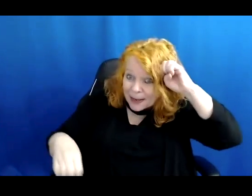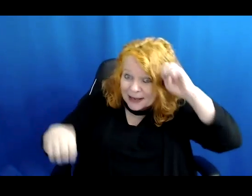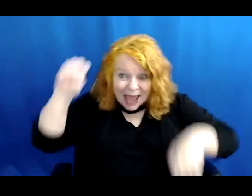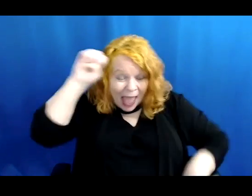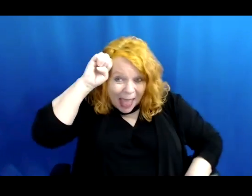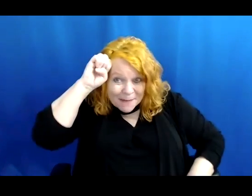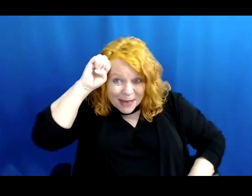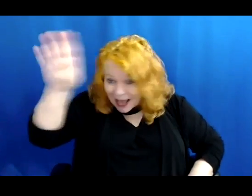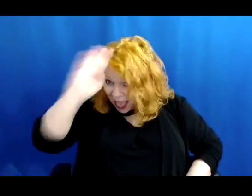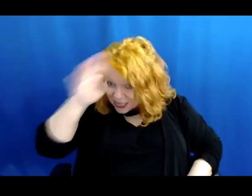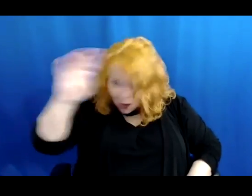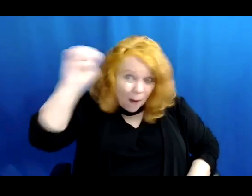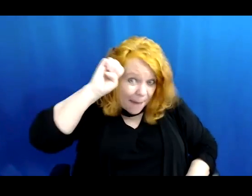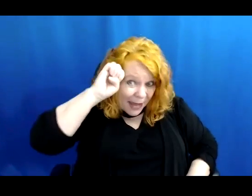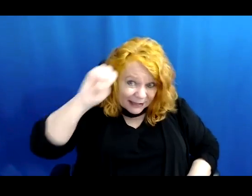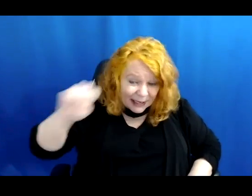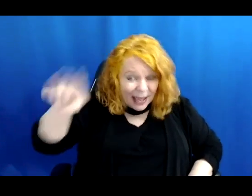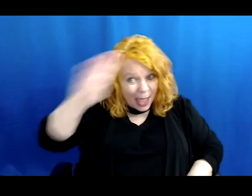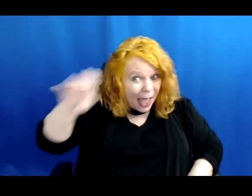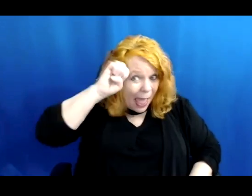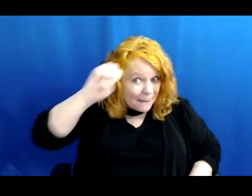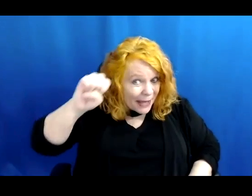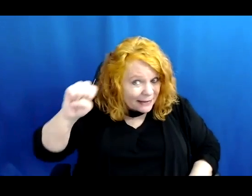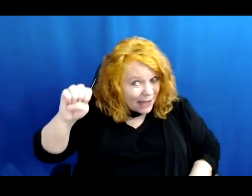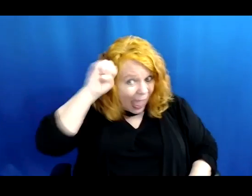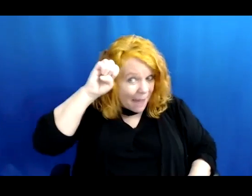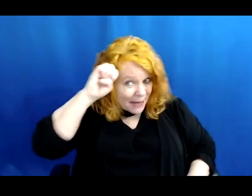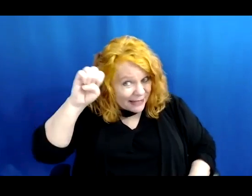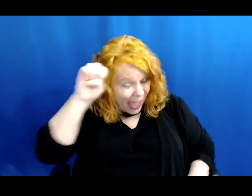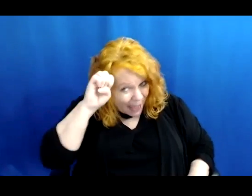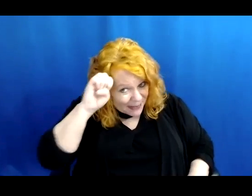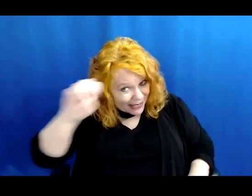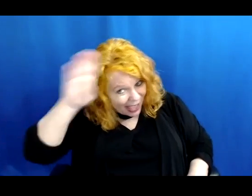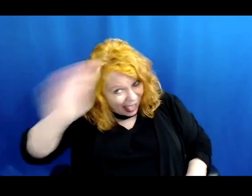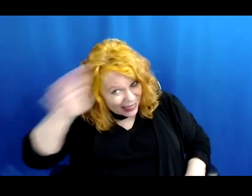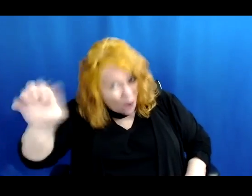Emmett! Emmett, Emmett, hello Emmett. Emmett, Emmett, hello Emmett. Emmett, Emmett, hello Emmett.